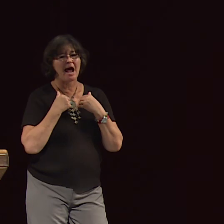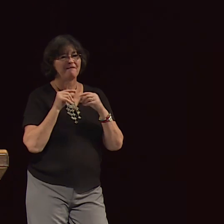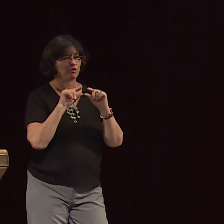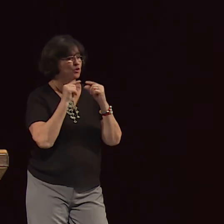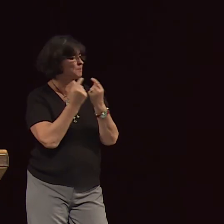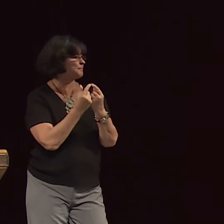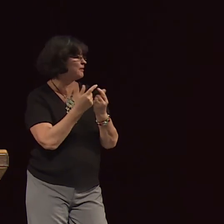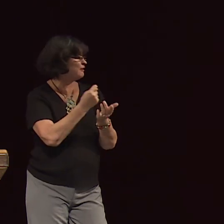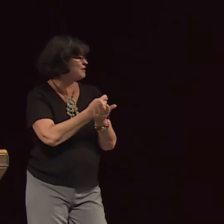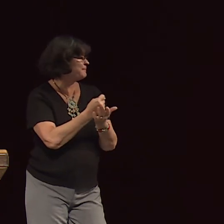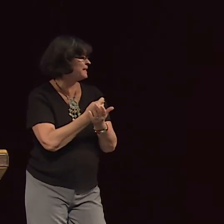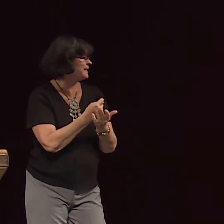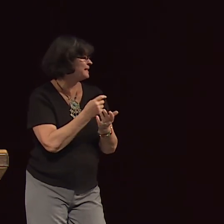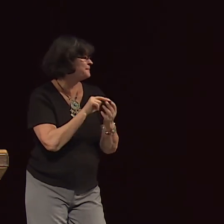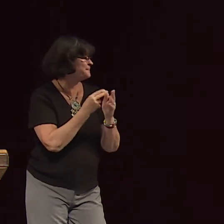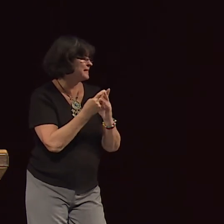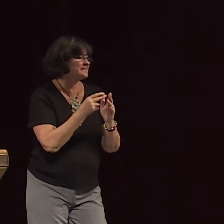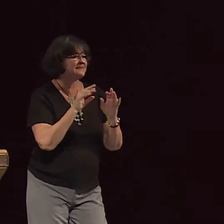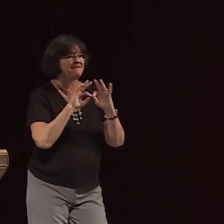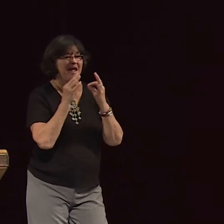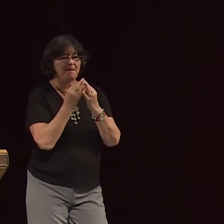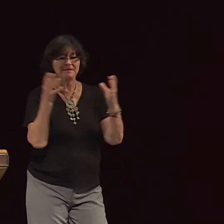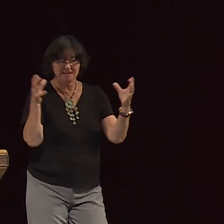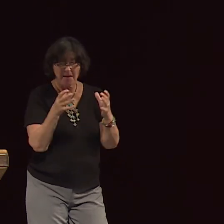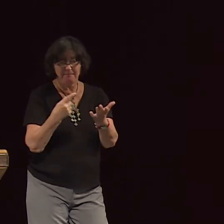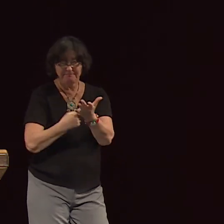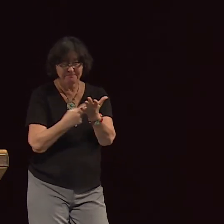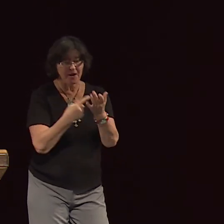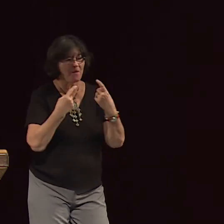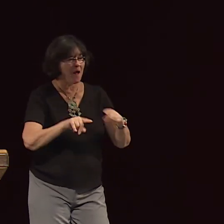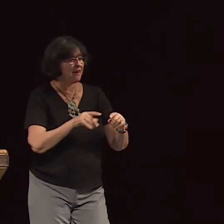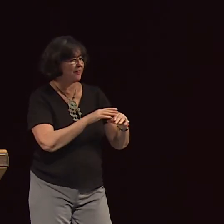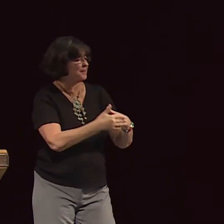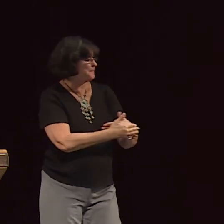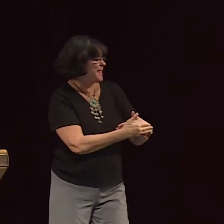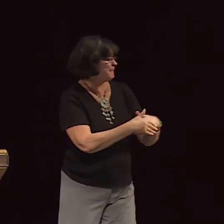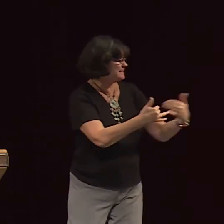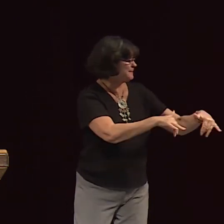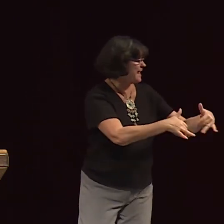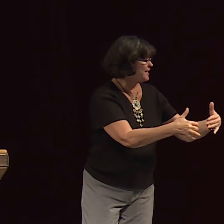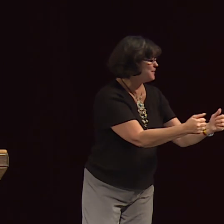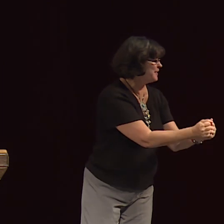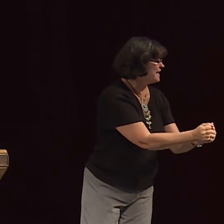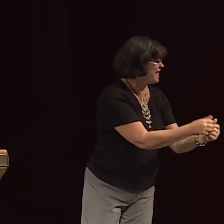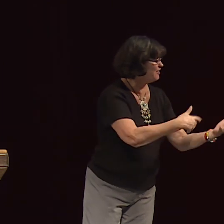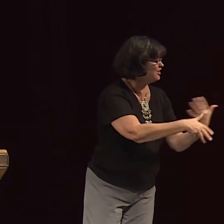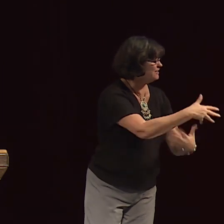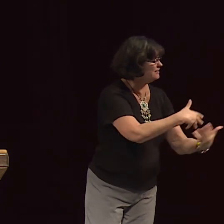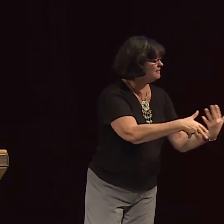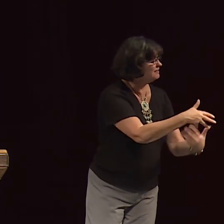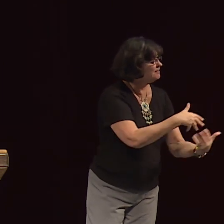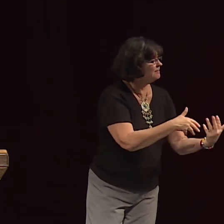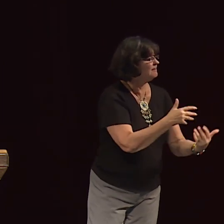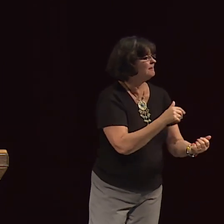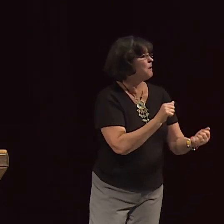Um, we have programs that have group therapy, where families can come, and while the babies are playing together,